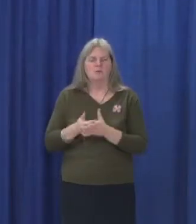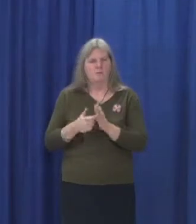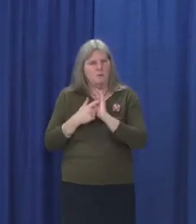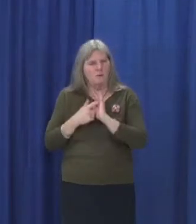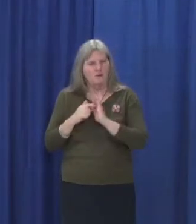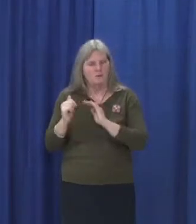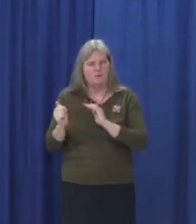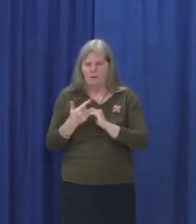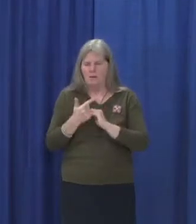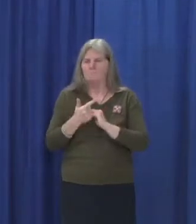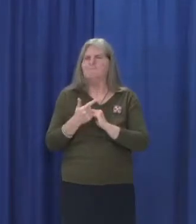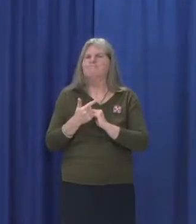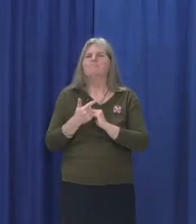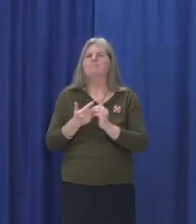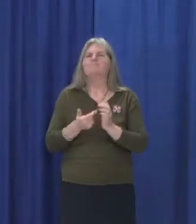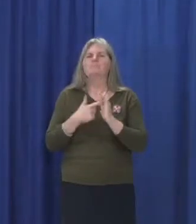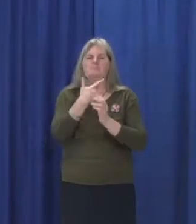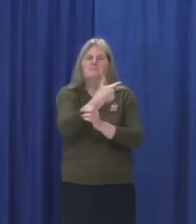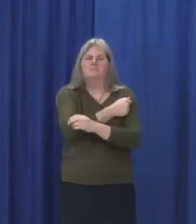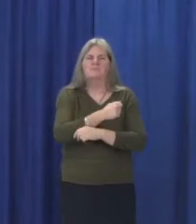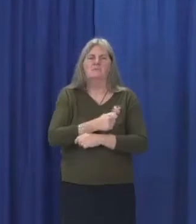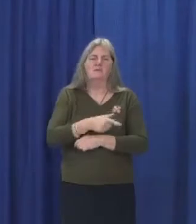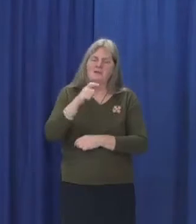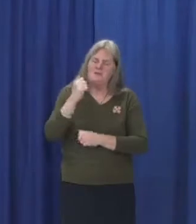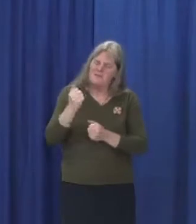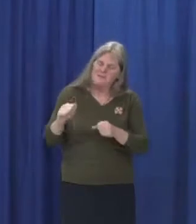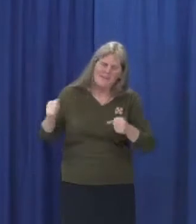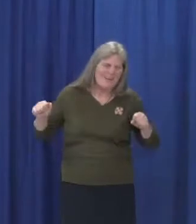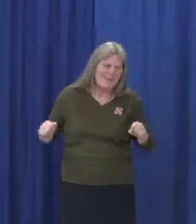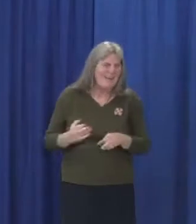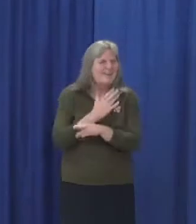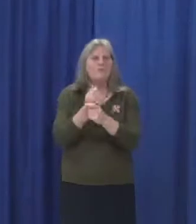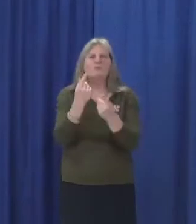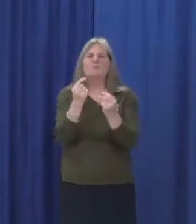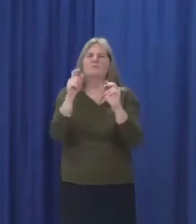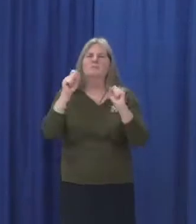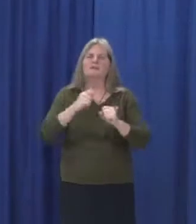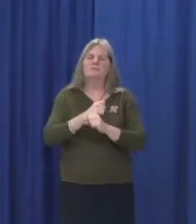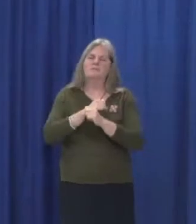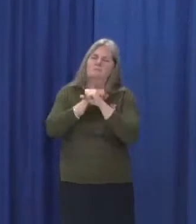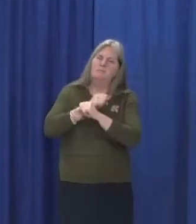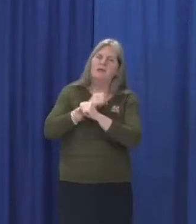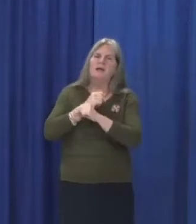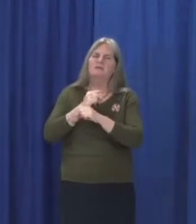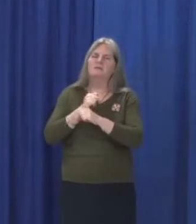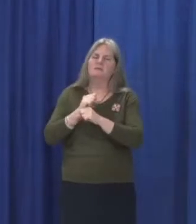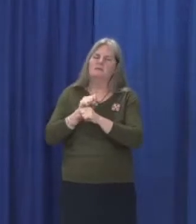We need to do everything we can to spread COVID-19 -- stop COVID-19 and as a largest